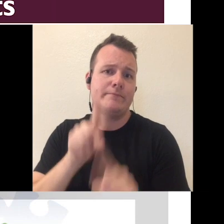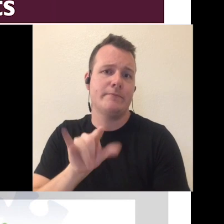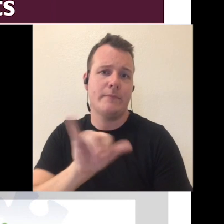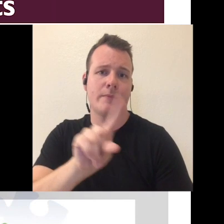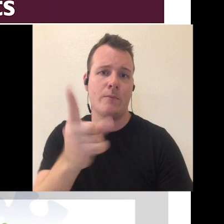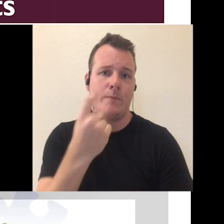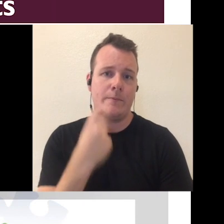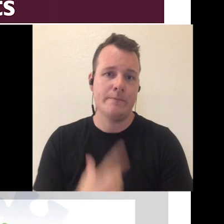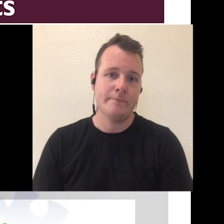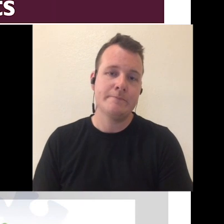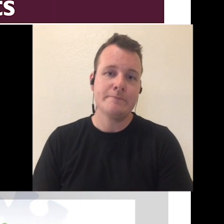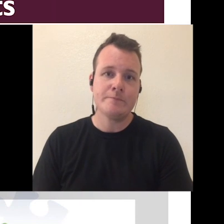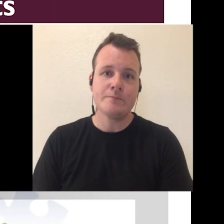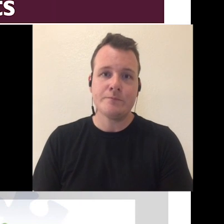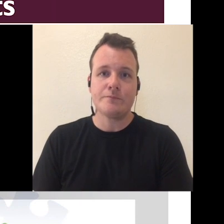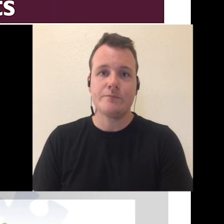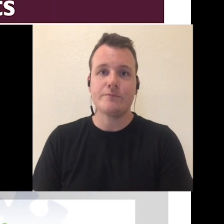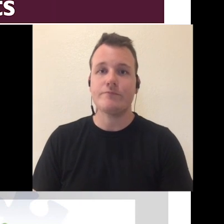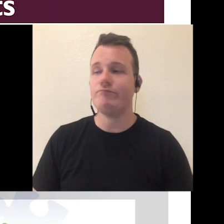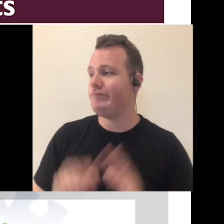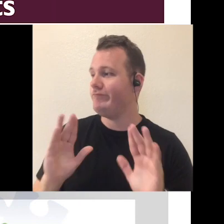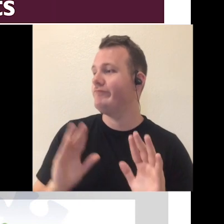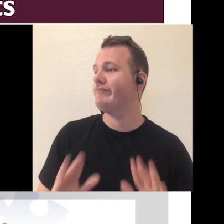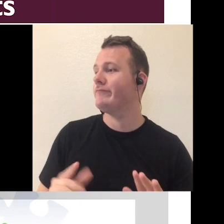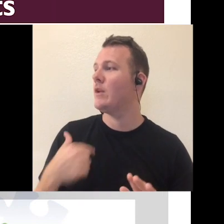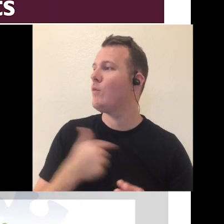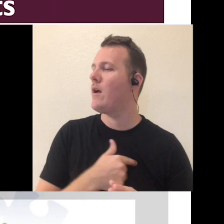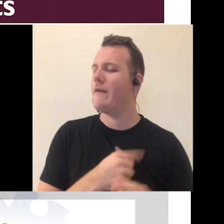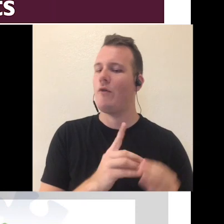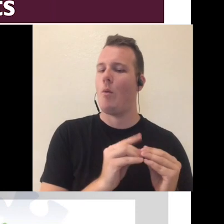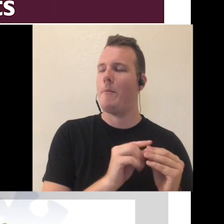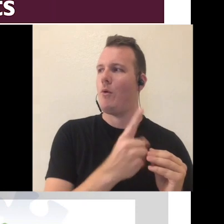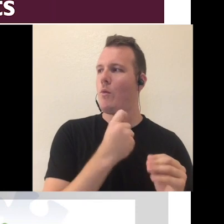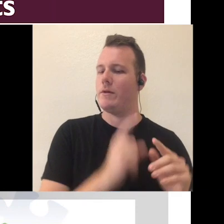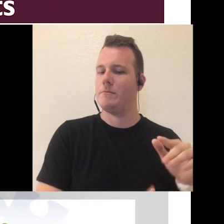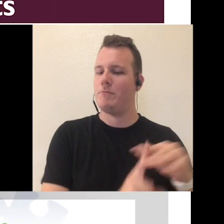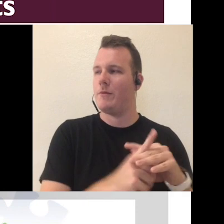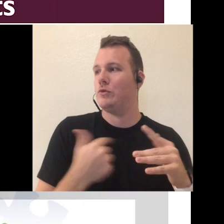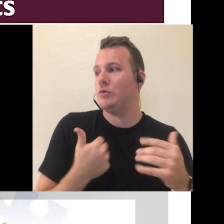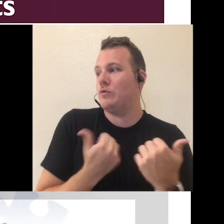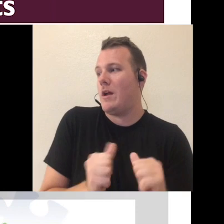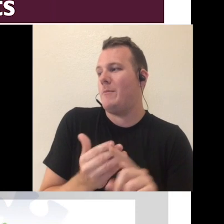approach that question. Excellent. It looks like we have another question come